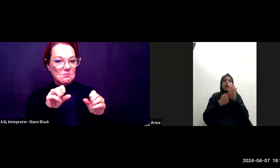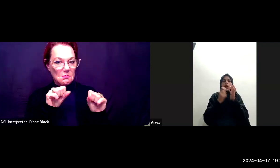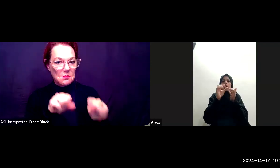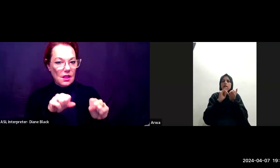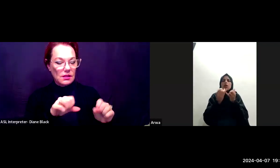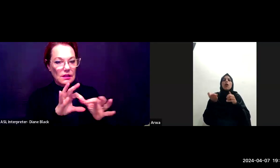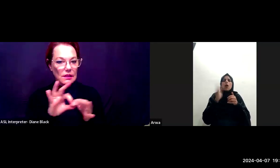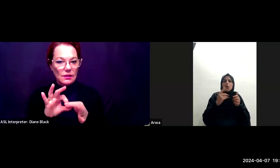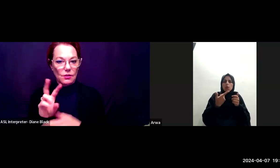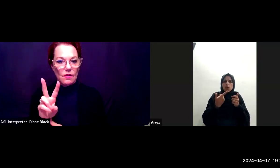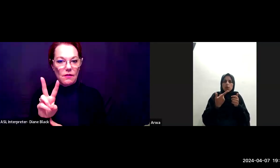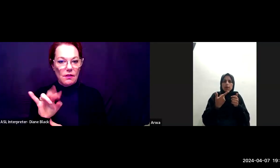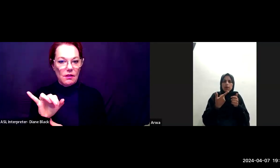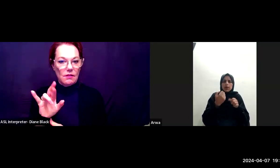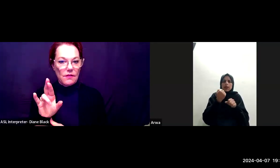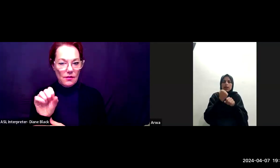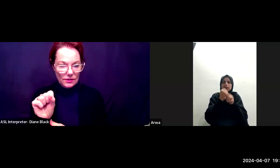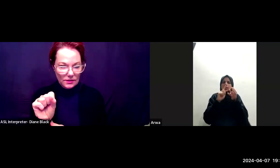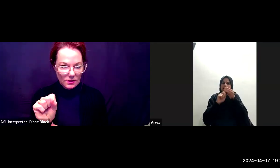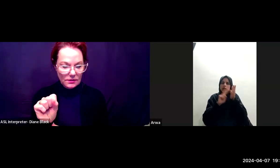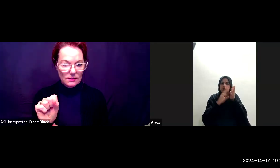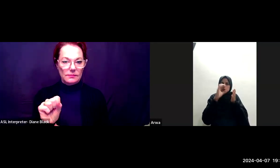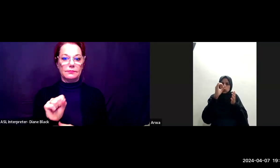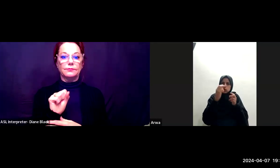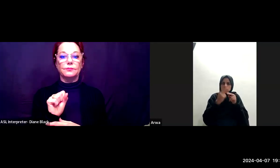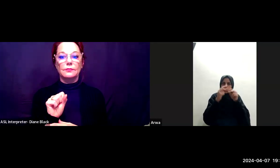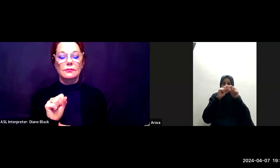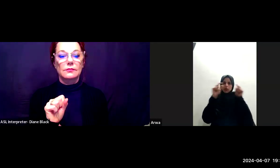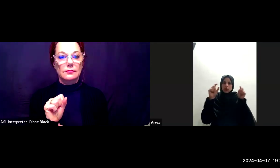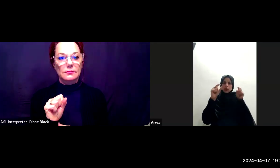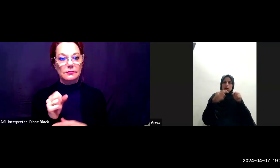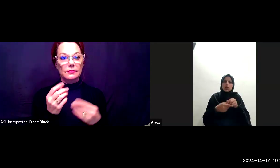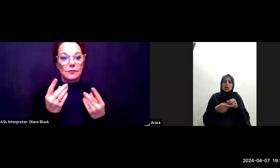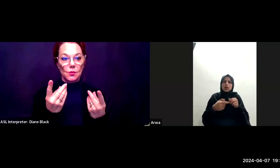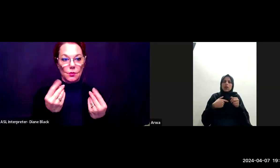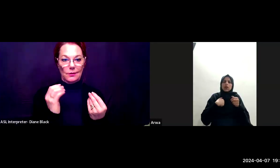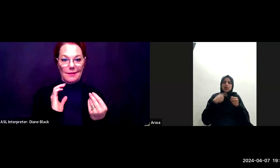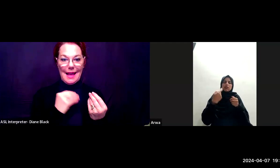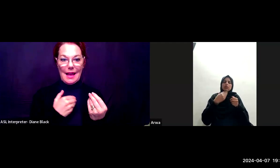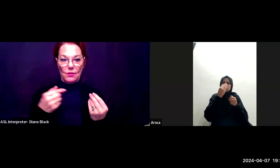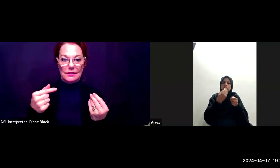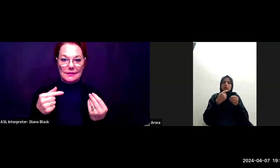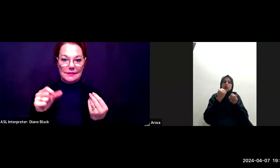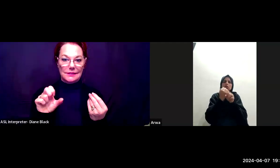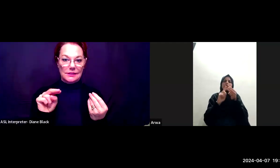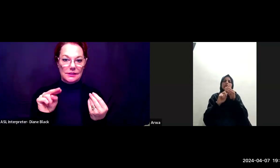instead of their genome, they they inserted our genome into it, our Gene of Interest into it okay,